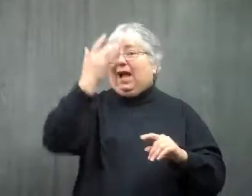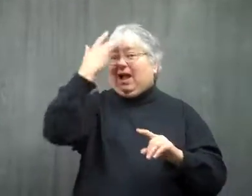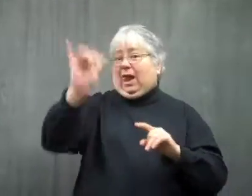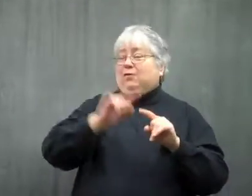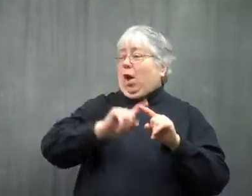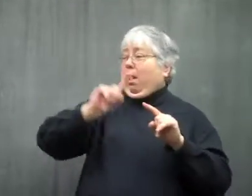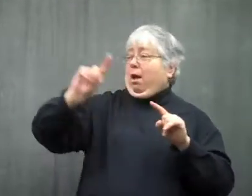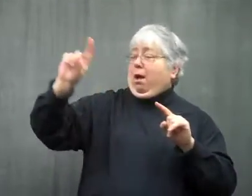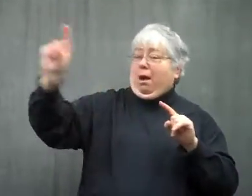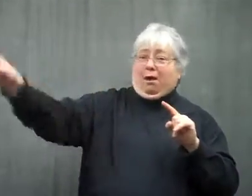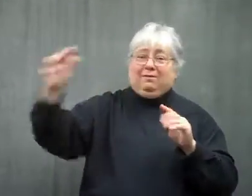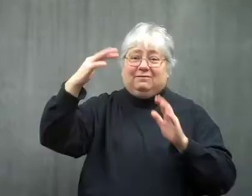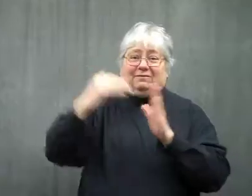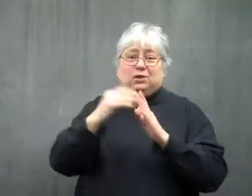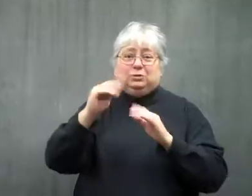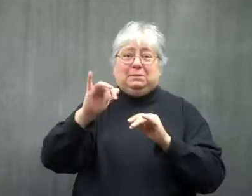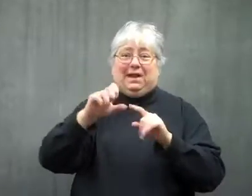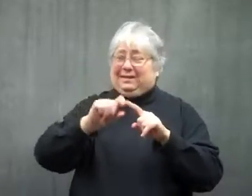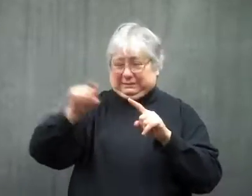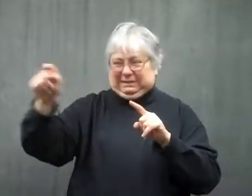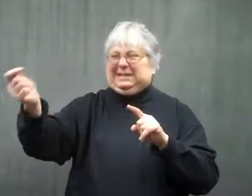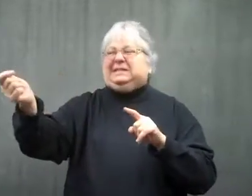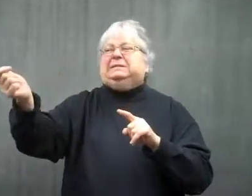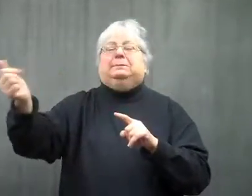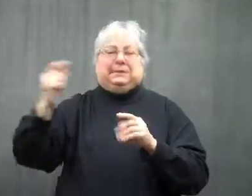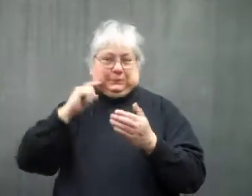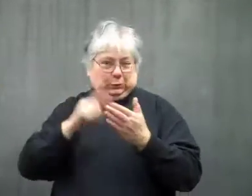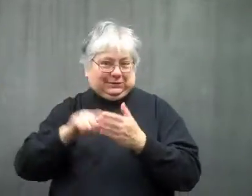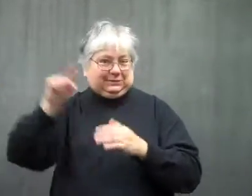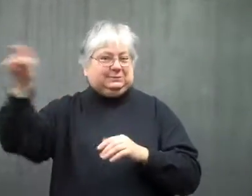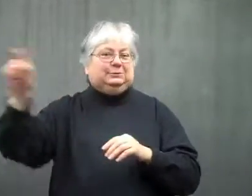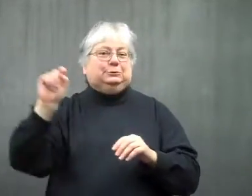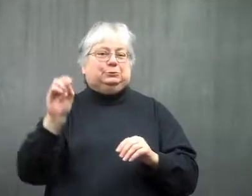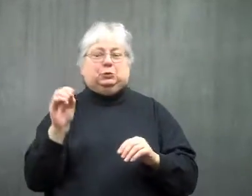California, 5000 miles away, has also detected a little bit of radiation.